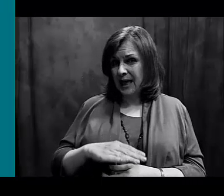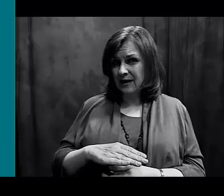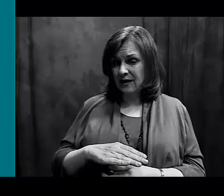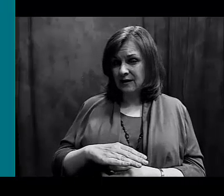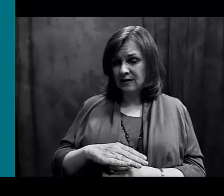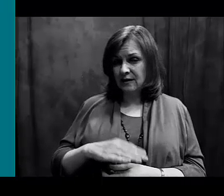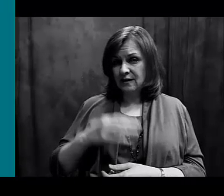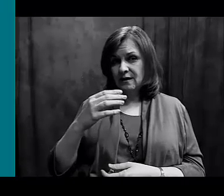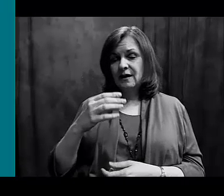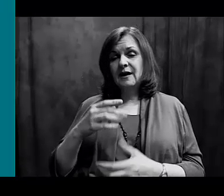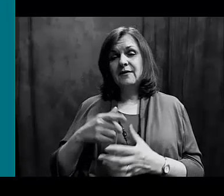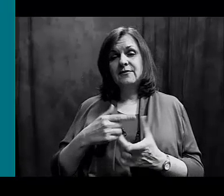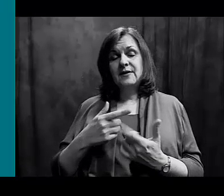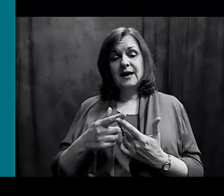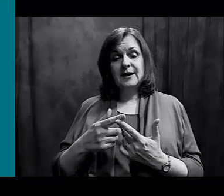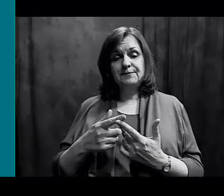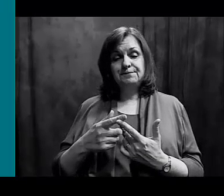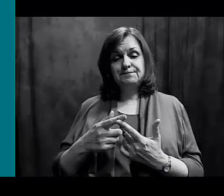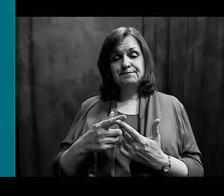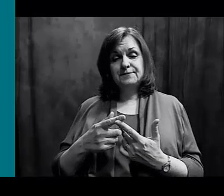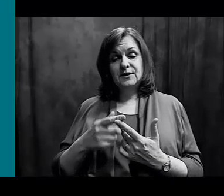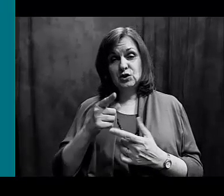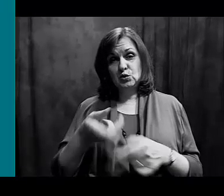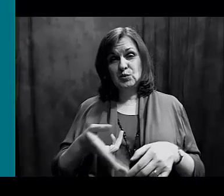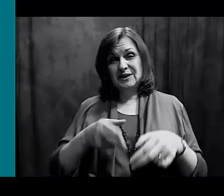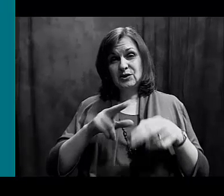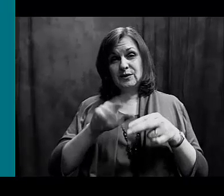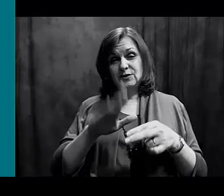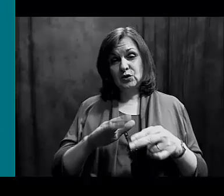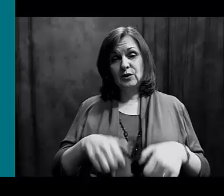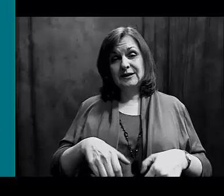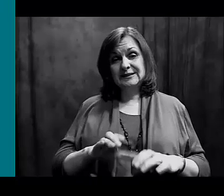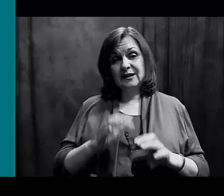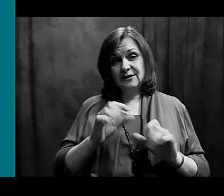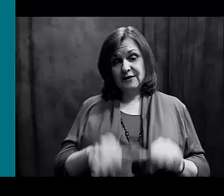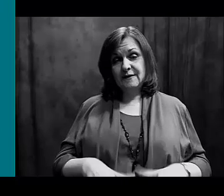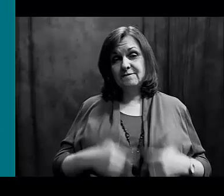to predators you're increasing your chances of survival